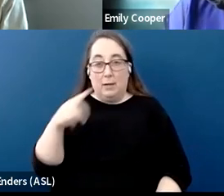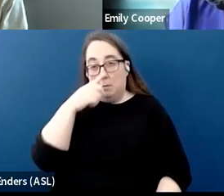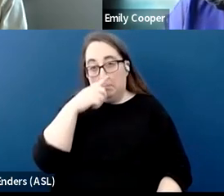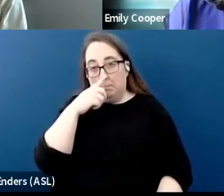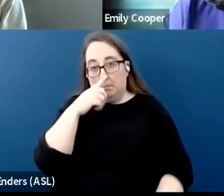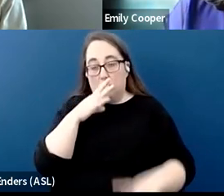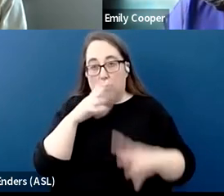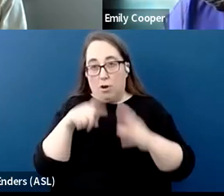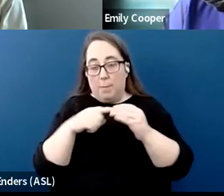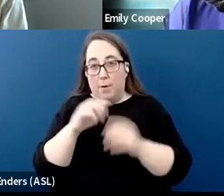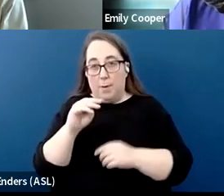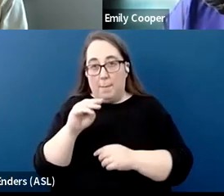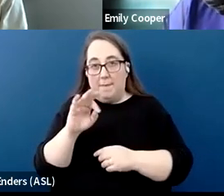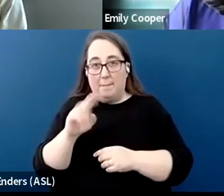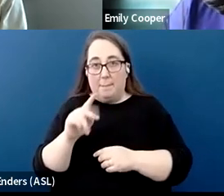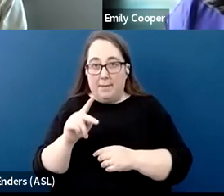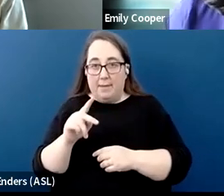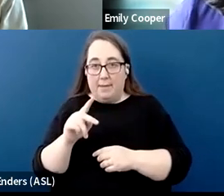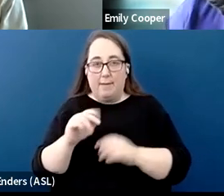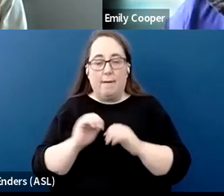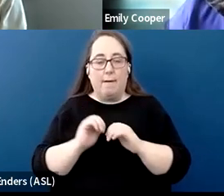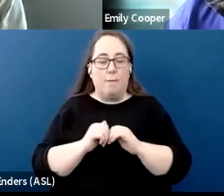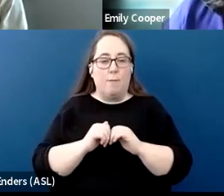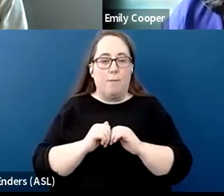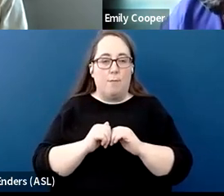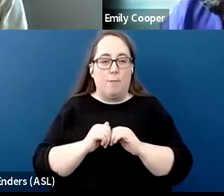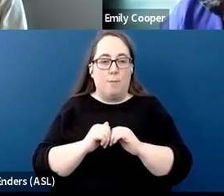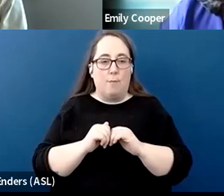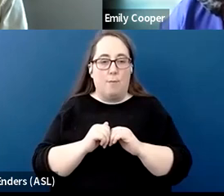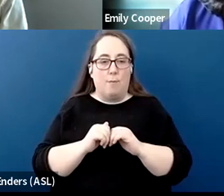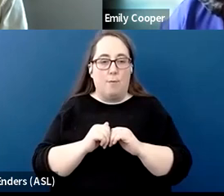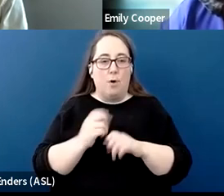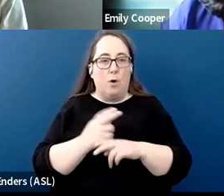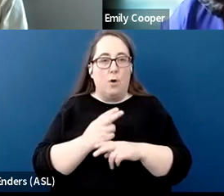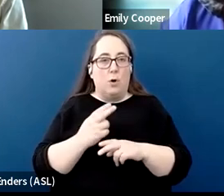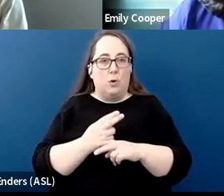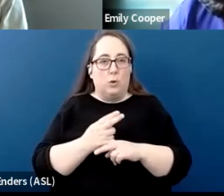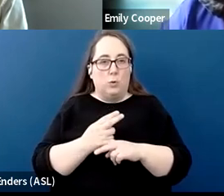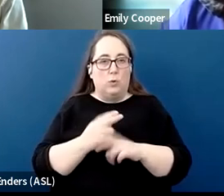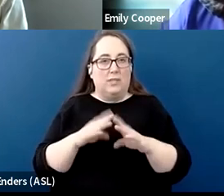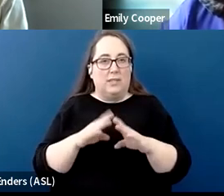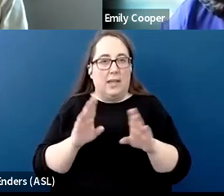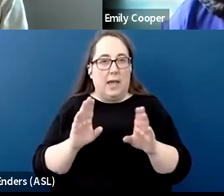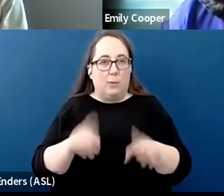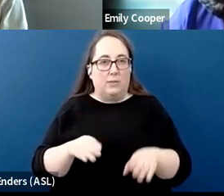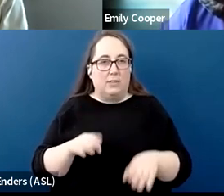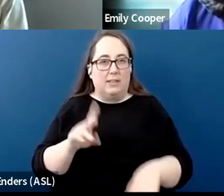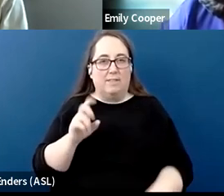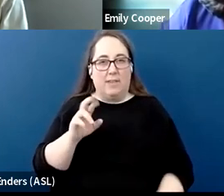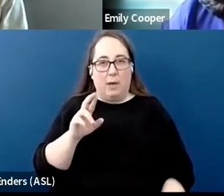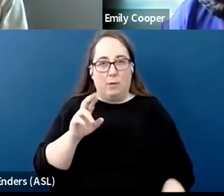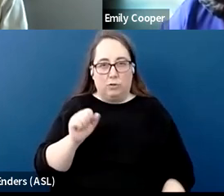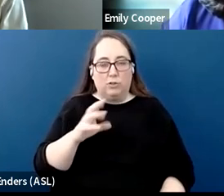access to transportation resources, particularly if it's to divert someone from becoming homeless and entering the shelter.